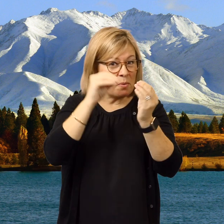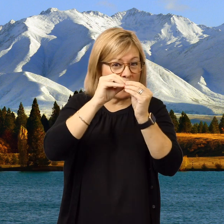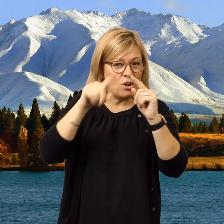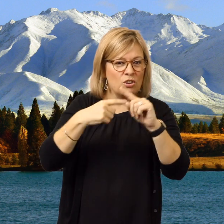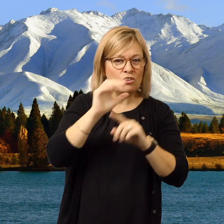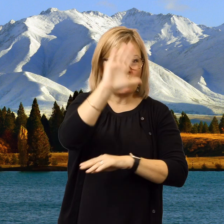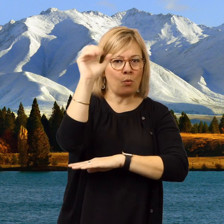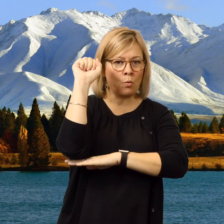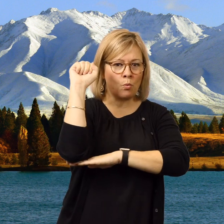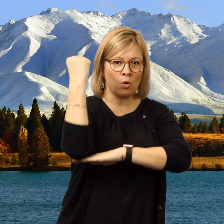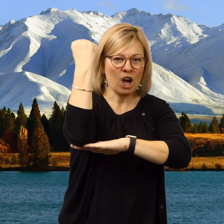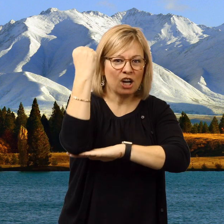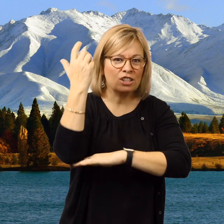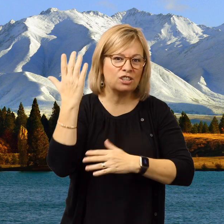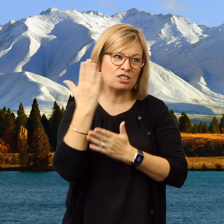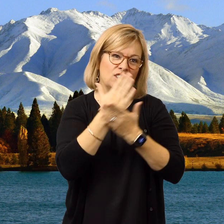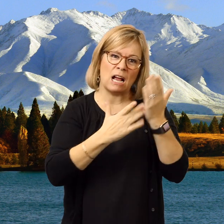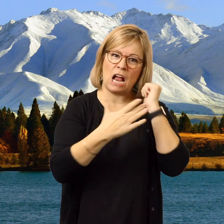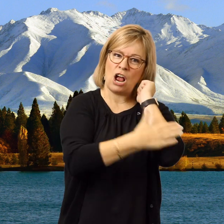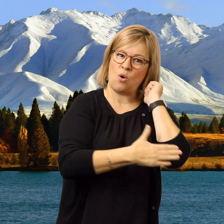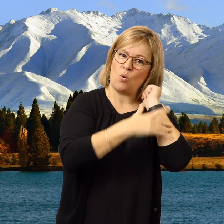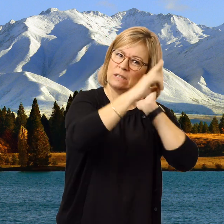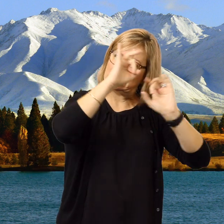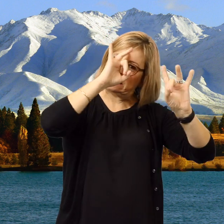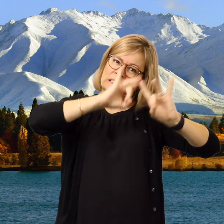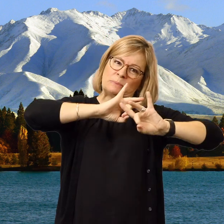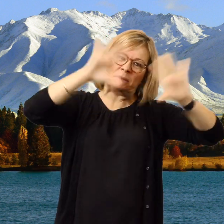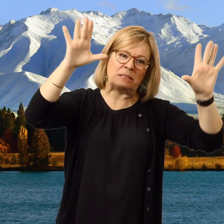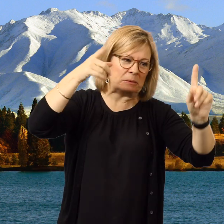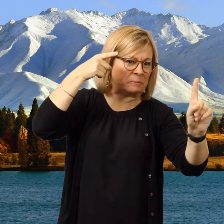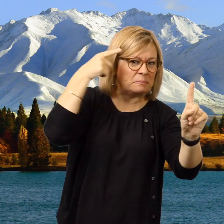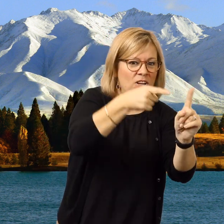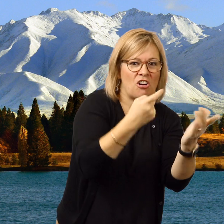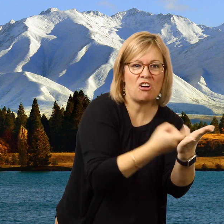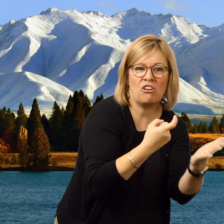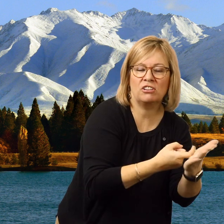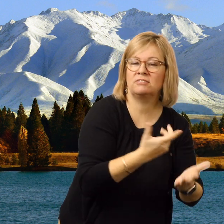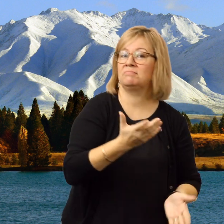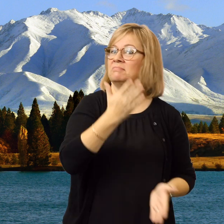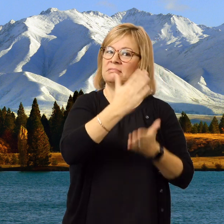may learn more about their records that they've set, or star players perhaps in